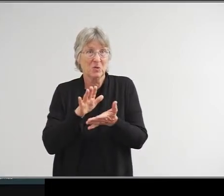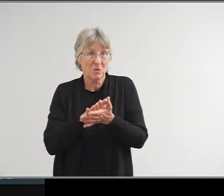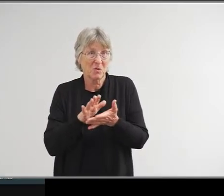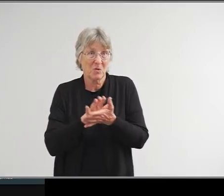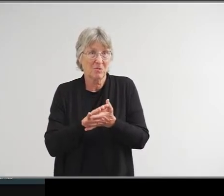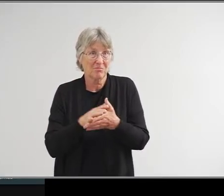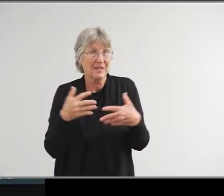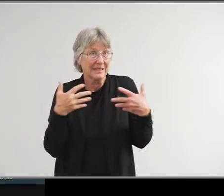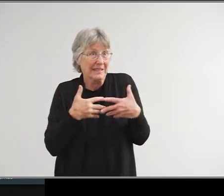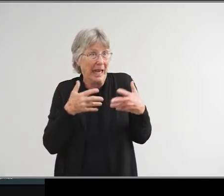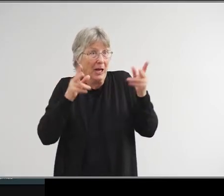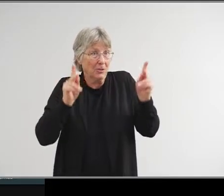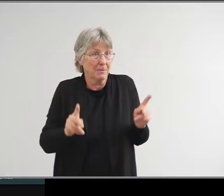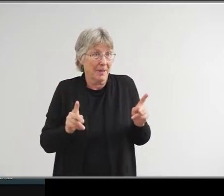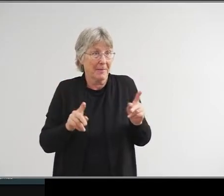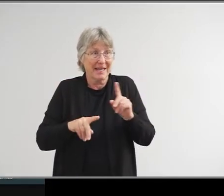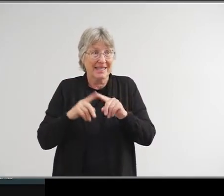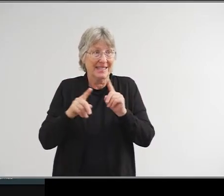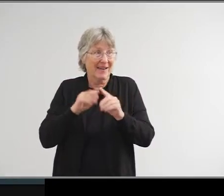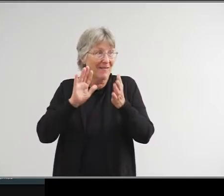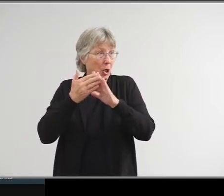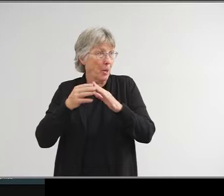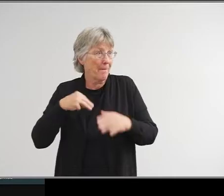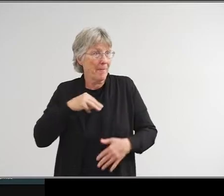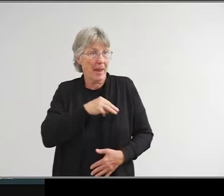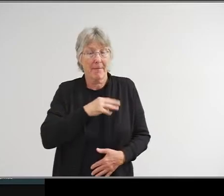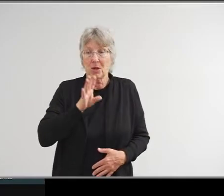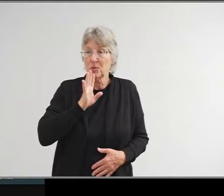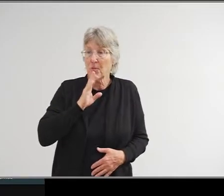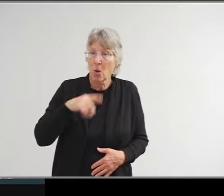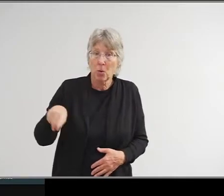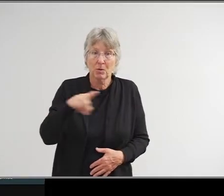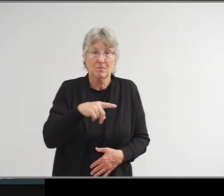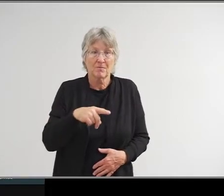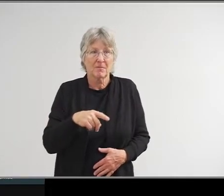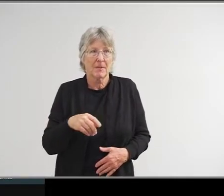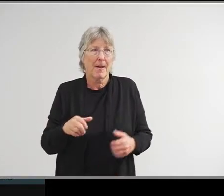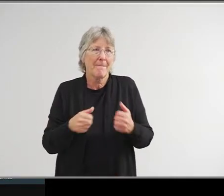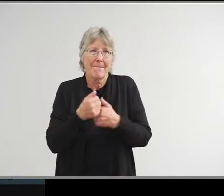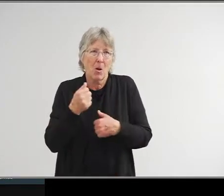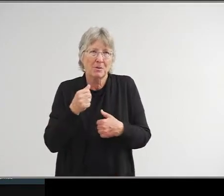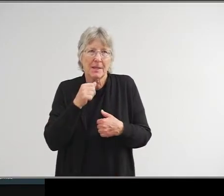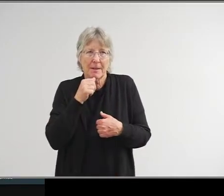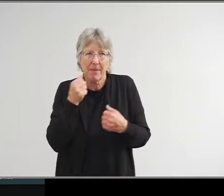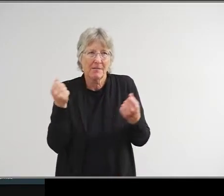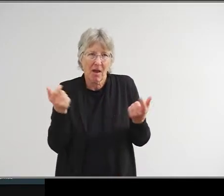The community members that I've spoken to mostly but not exclusively Spanish speaking community